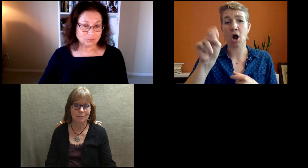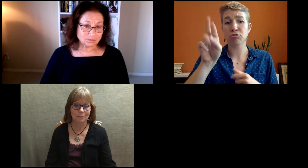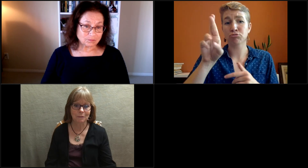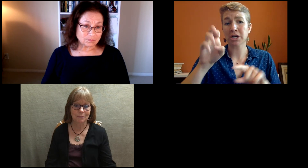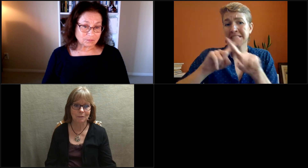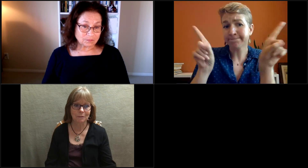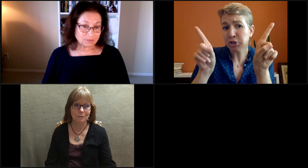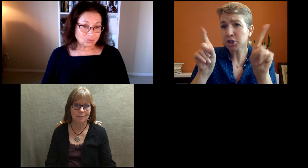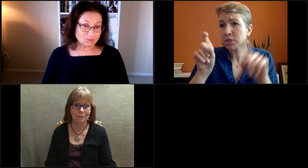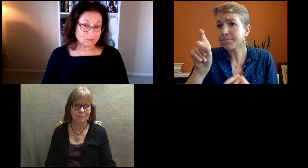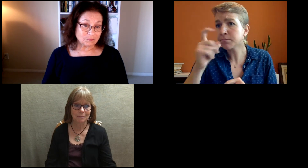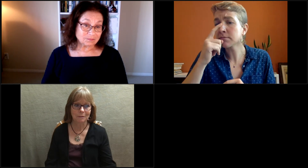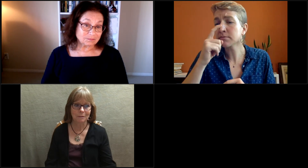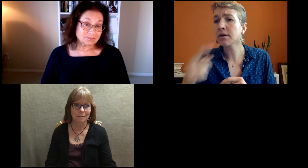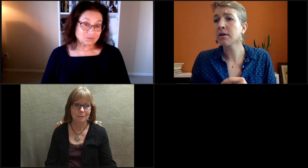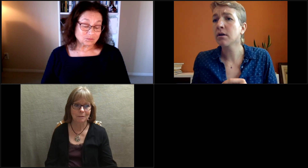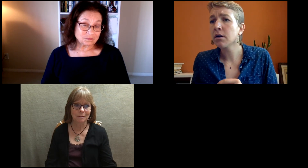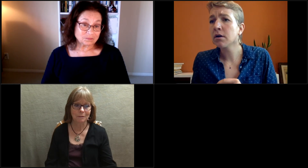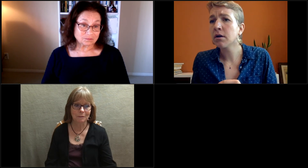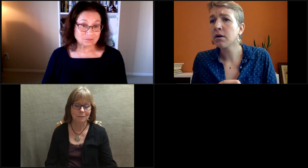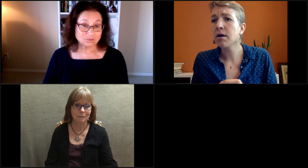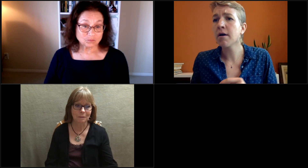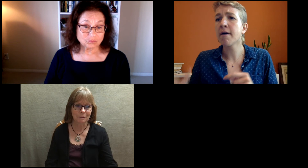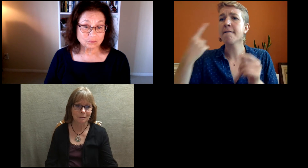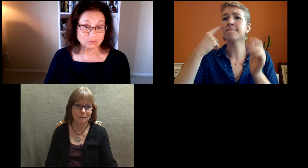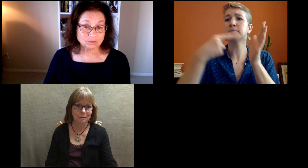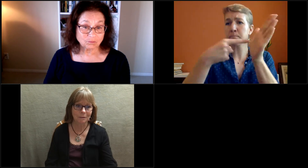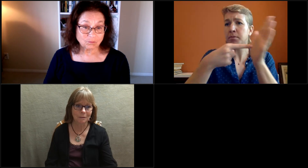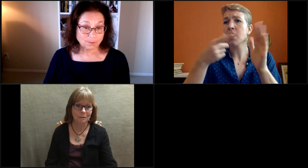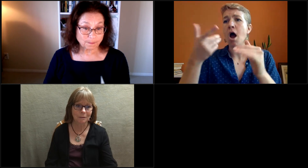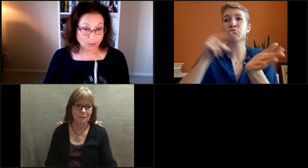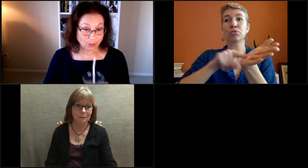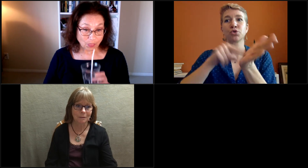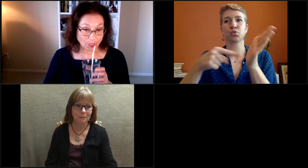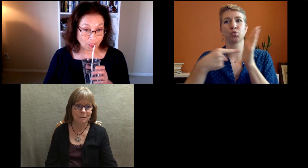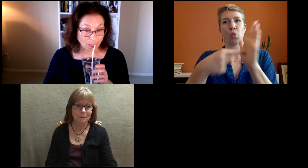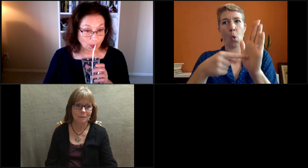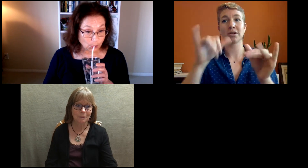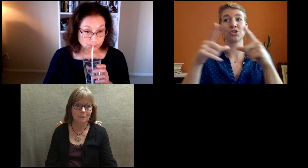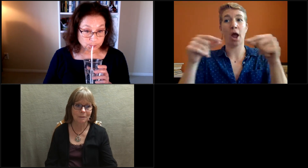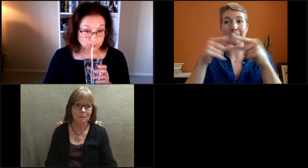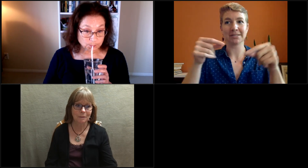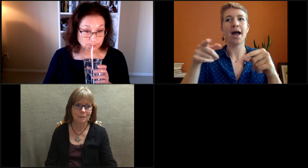There is research that shows in Japanese, for example,